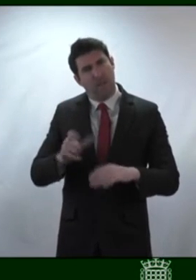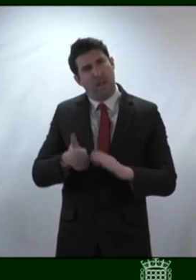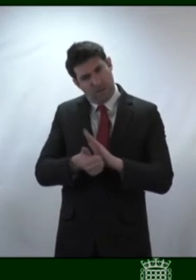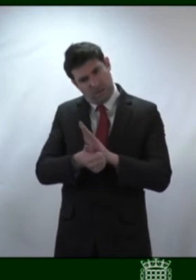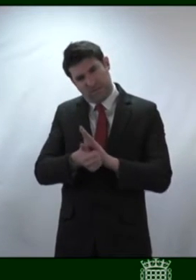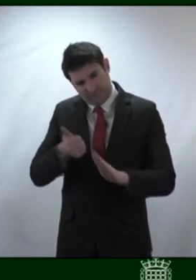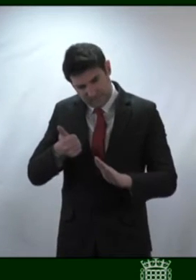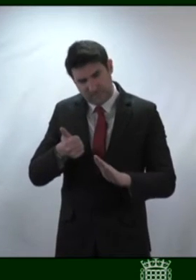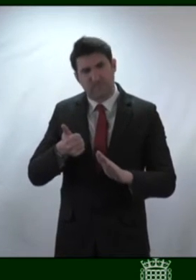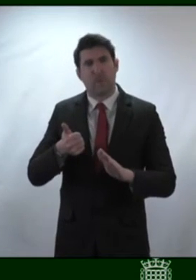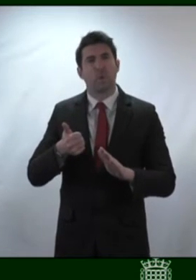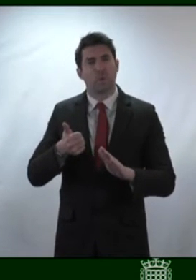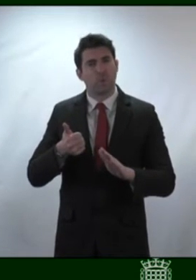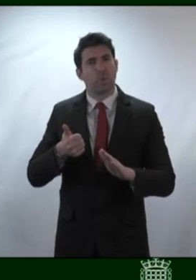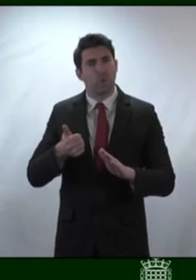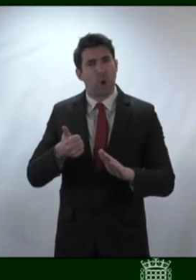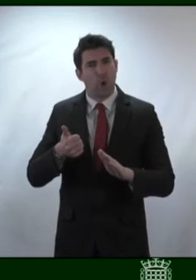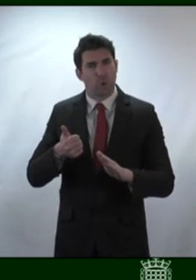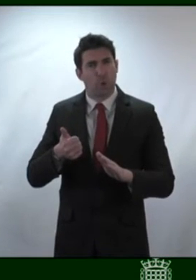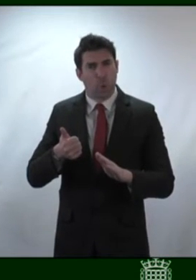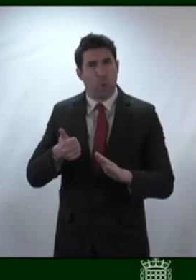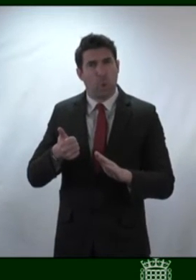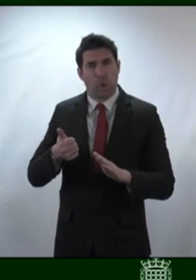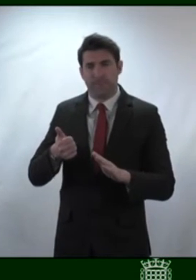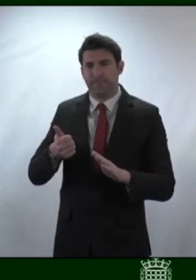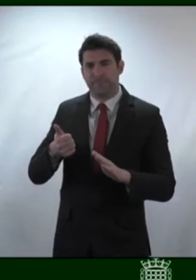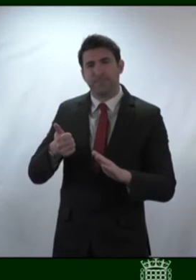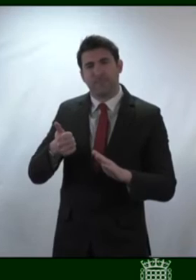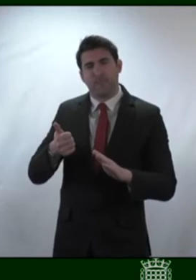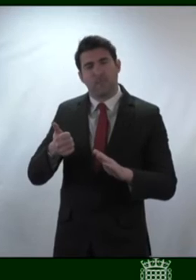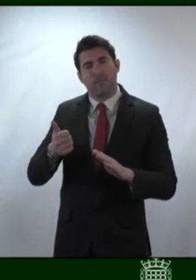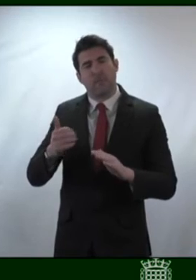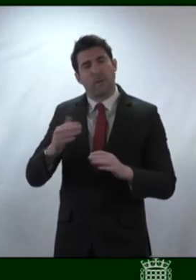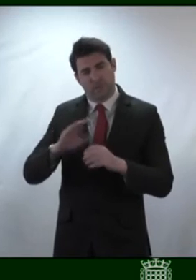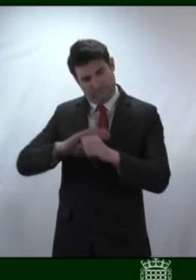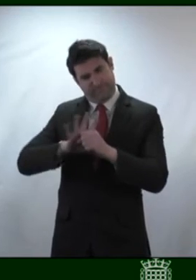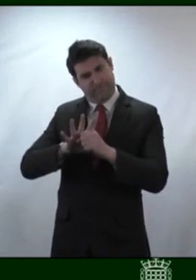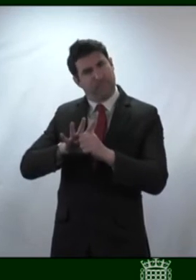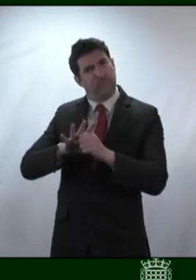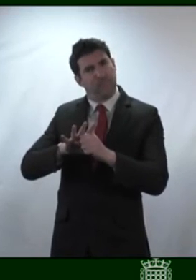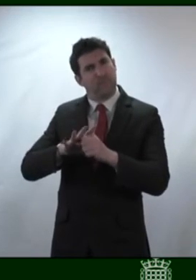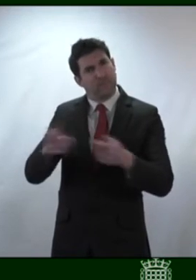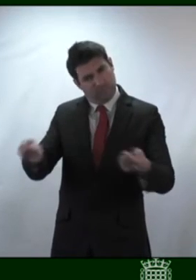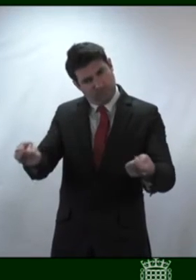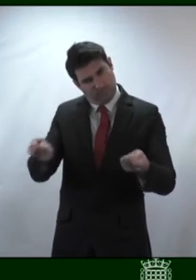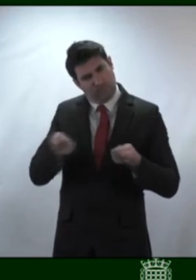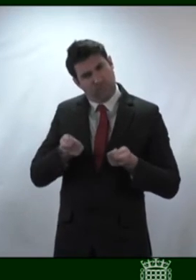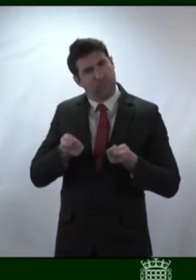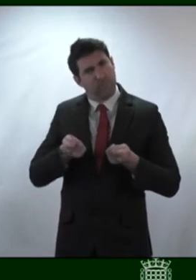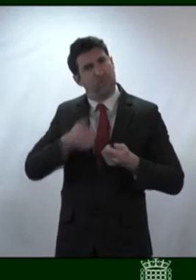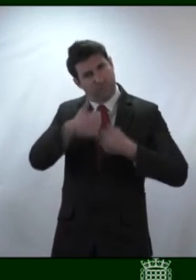lockdown measures have worked. That is absolutely untrue. From 5 November to 3 December, the people